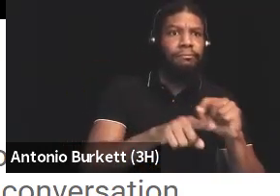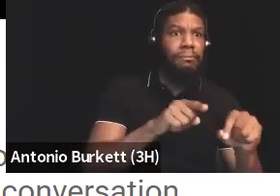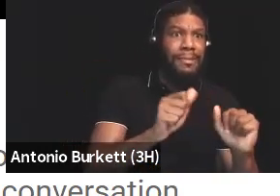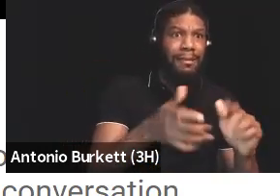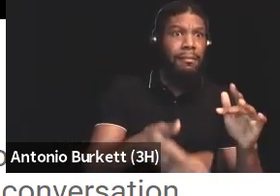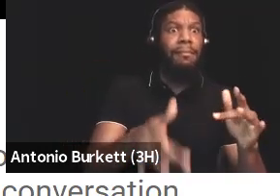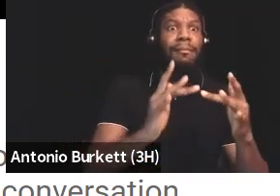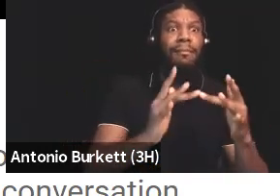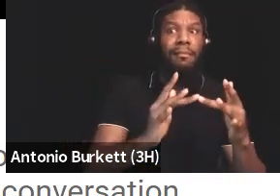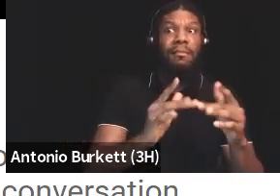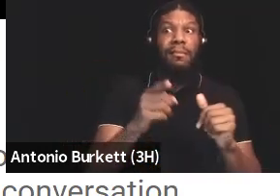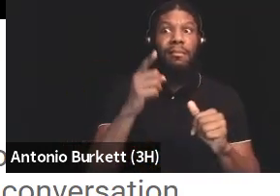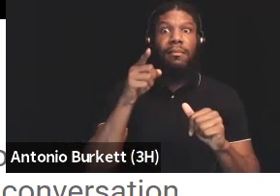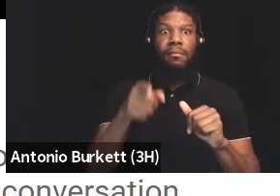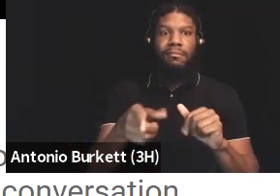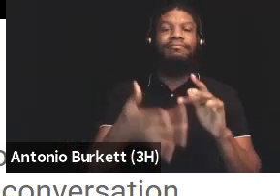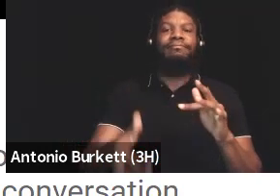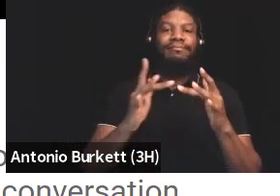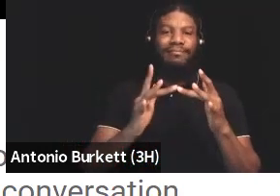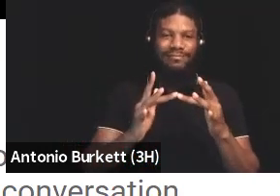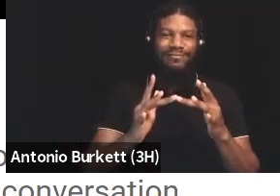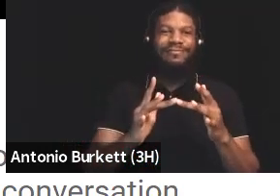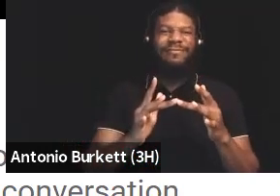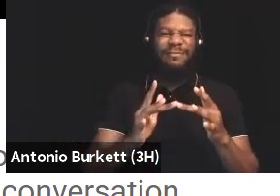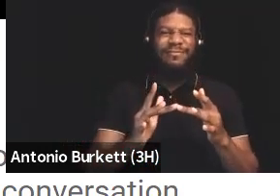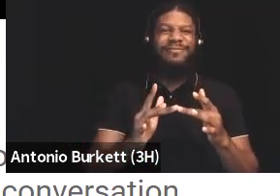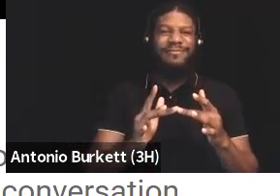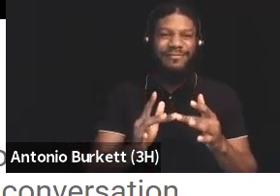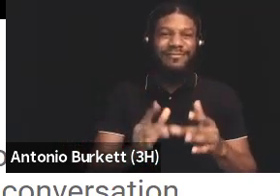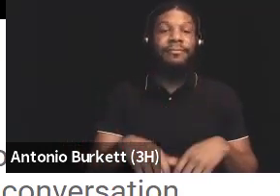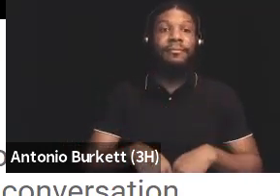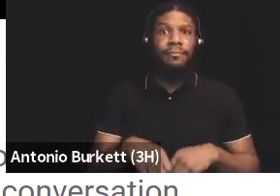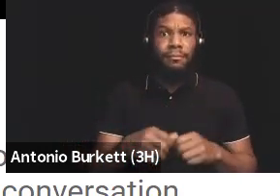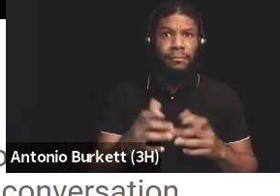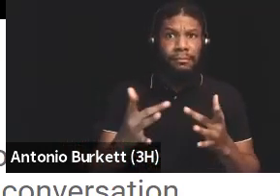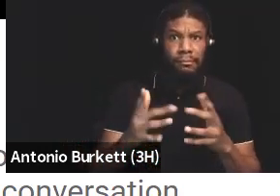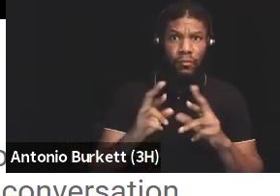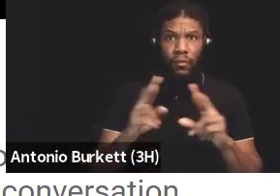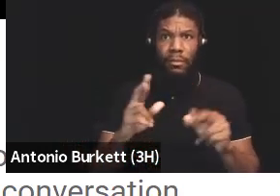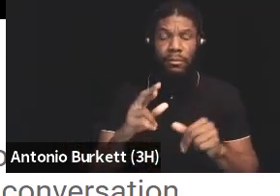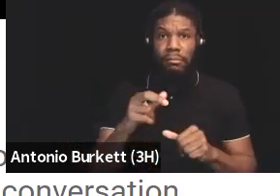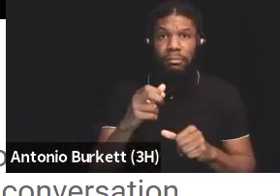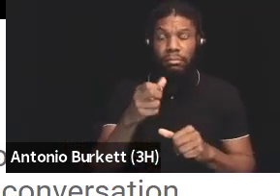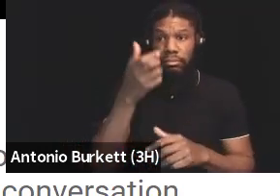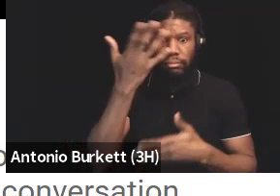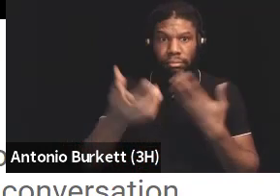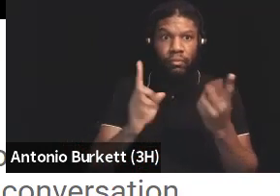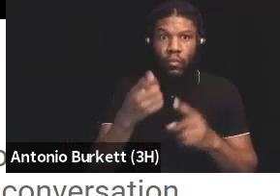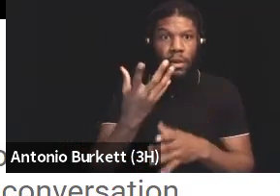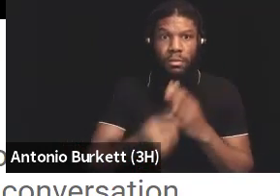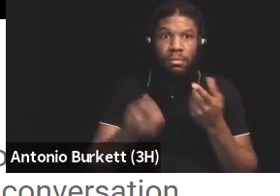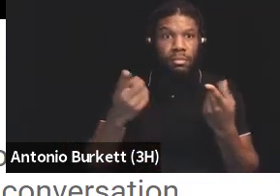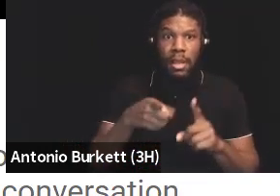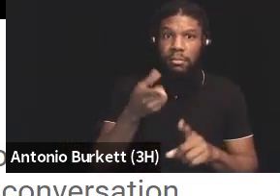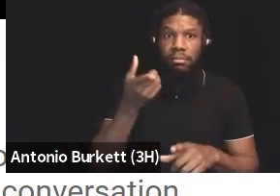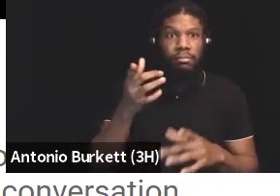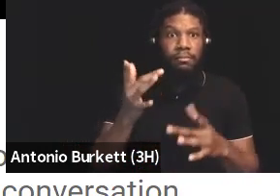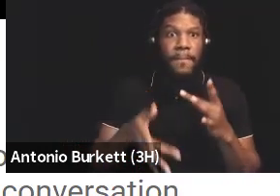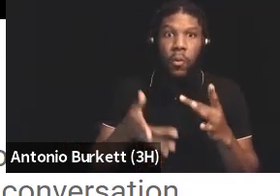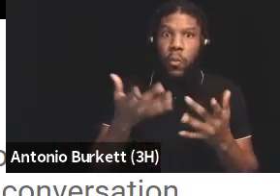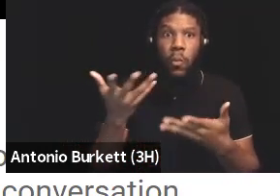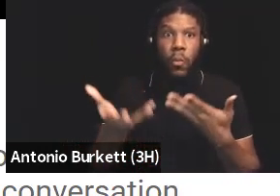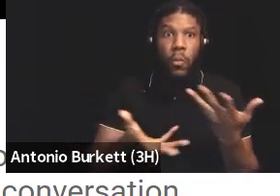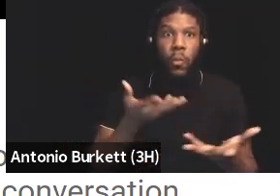[Ruth] Okay, here we go. Am I back? I don't know where I got lost. Am I back? Can you all hear me?